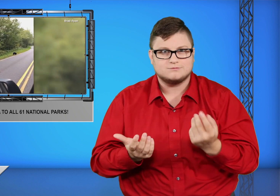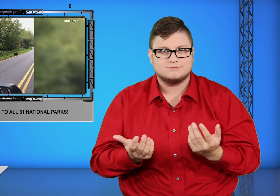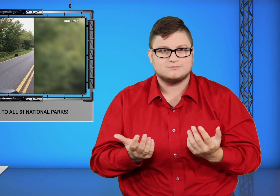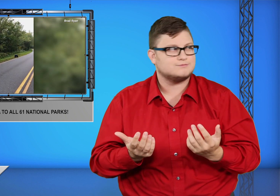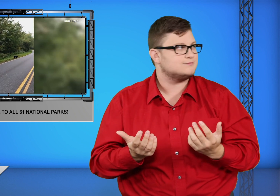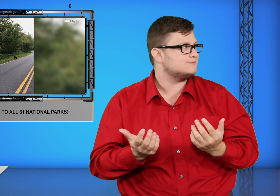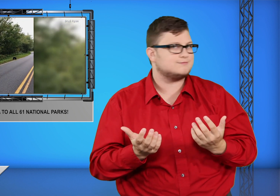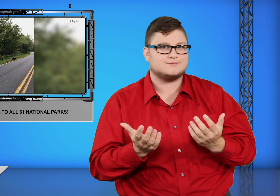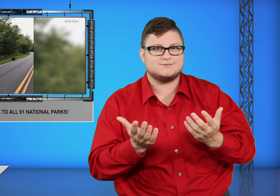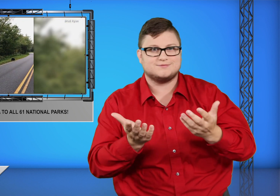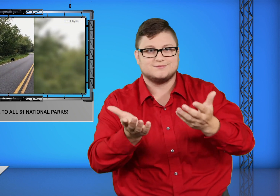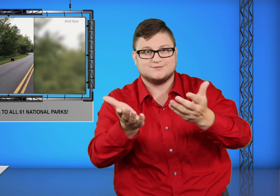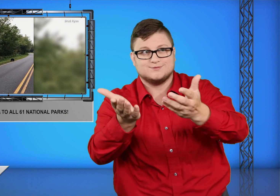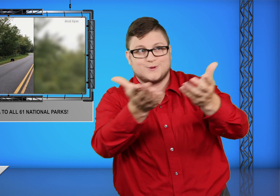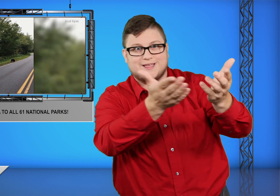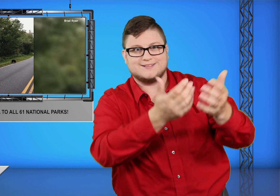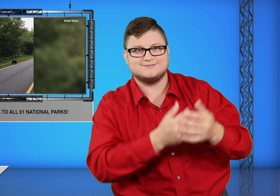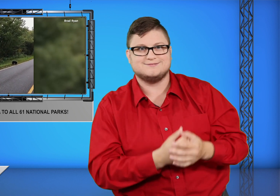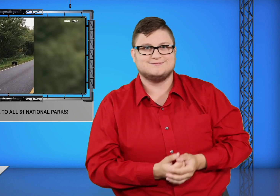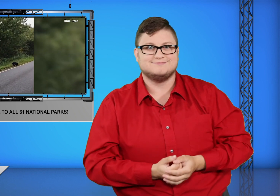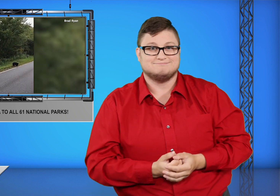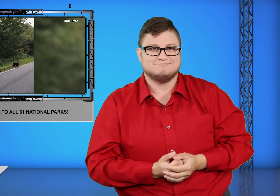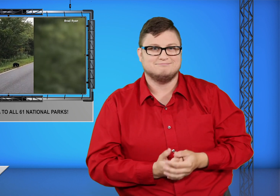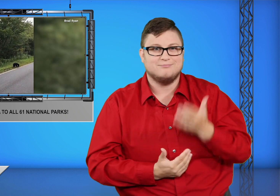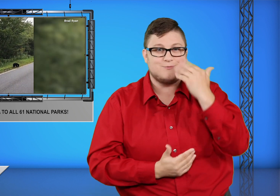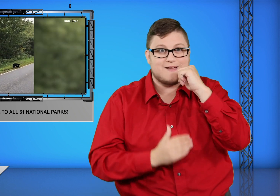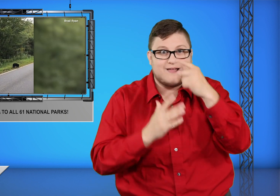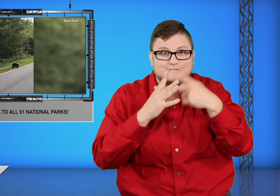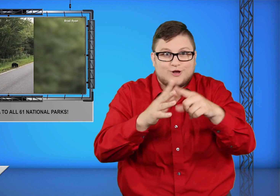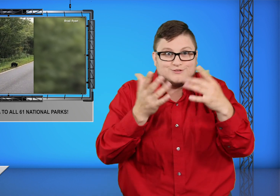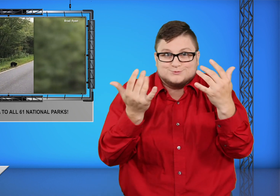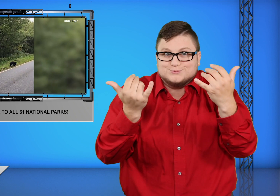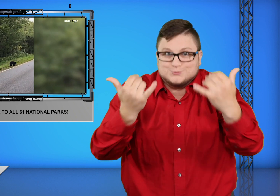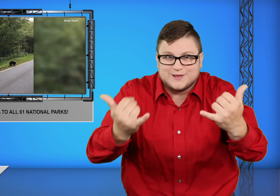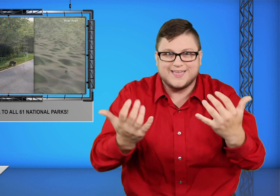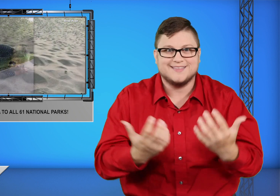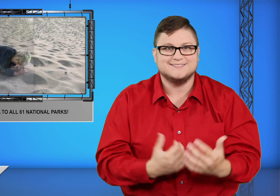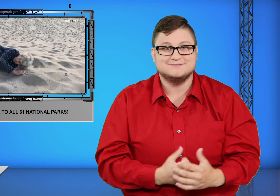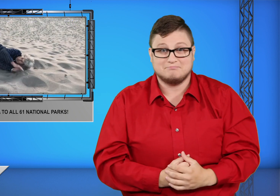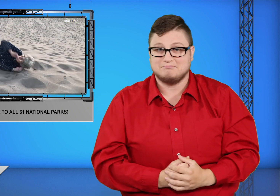And you know what -- why not start today?